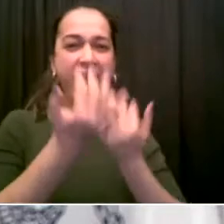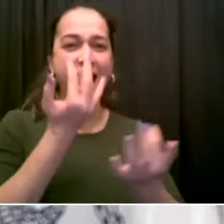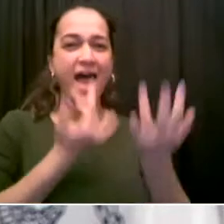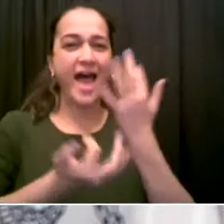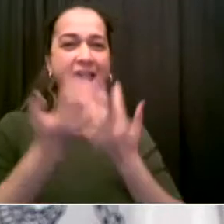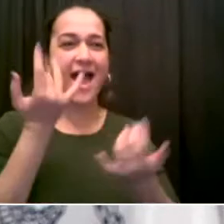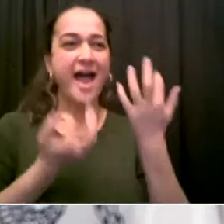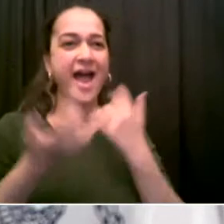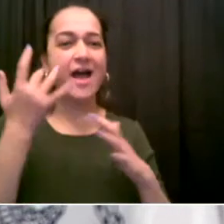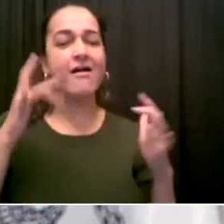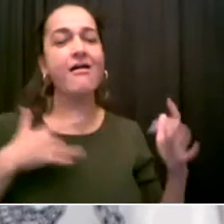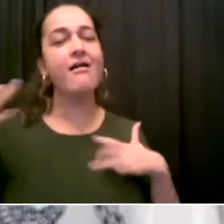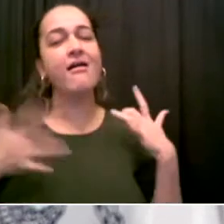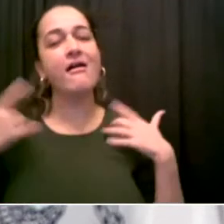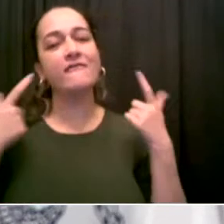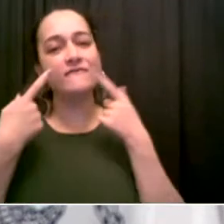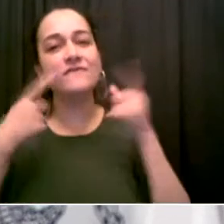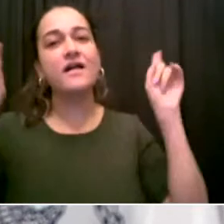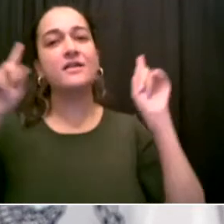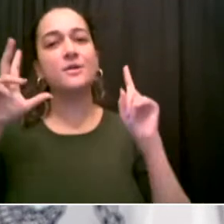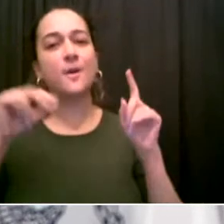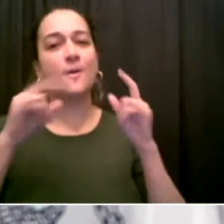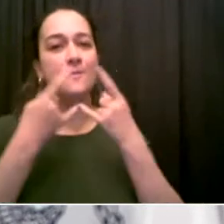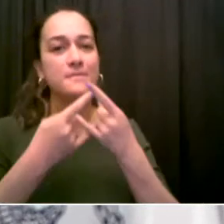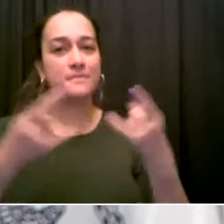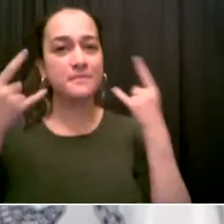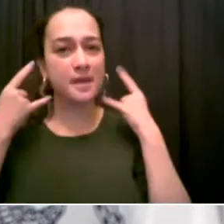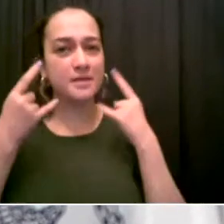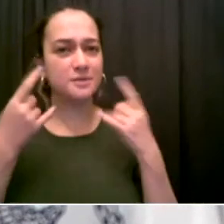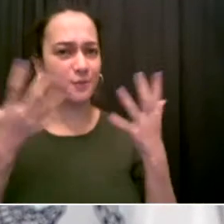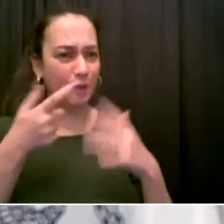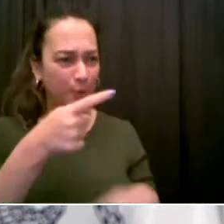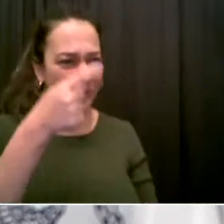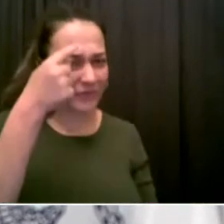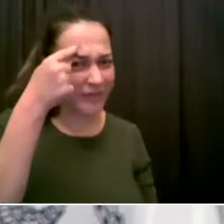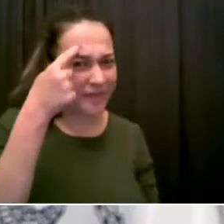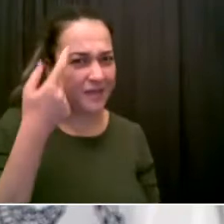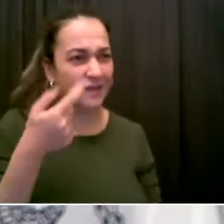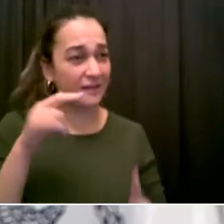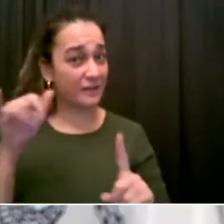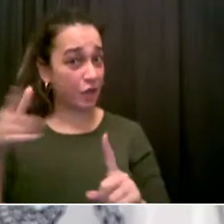THEY WILL CATULALYBE OIDNG ONE OF YOUR FAVORITE SONGS, DISCO INFERNO, ASTH EY BURN THE PILE OF MASKS. WHAT YOU THINK